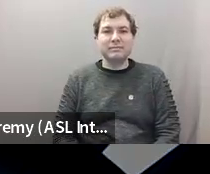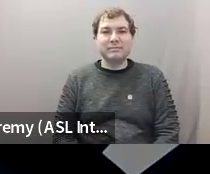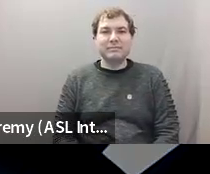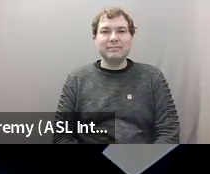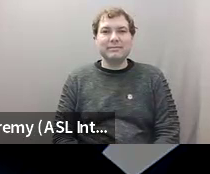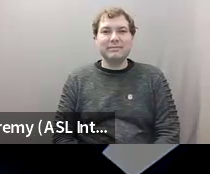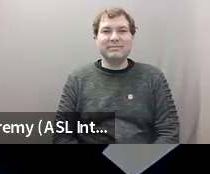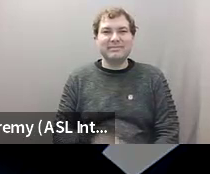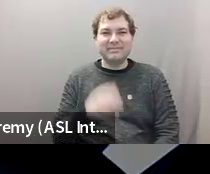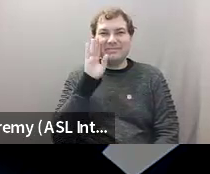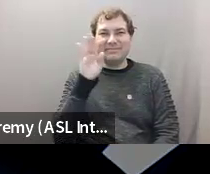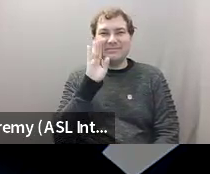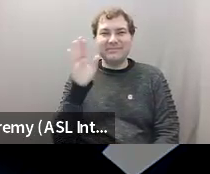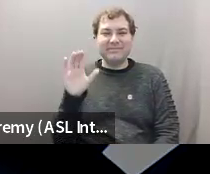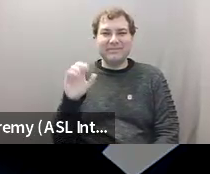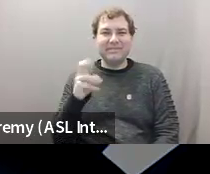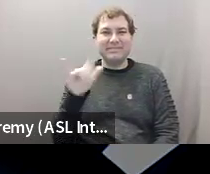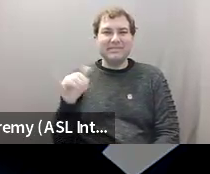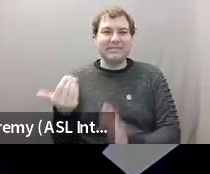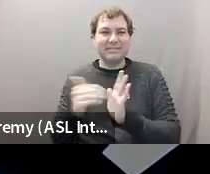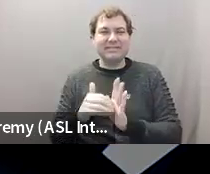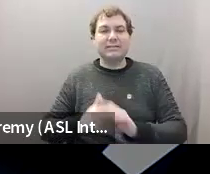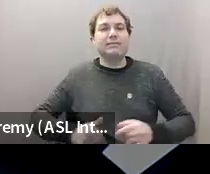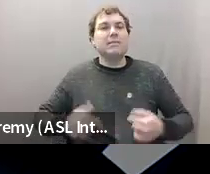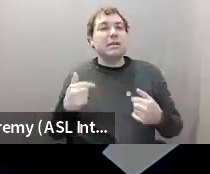Cassidy Thorne: Hey? Everyone, Cassidy again. Is it, Lenny?